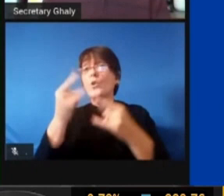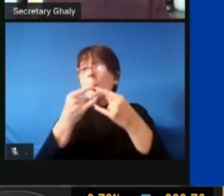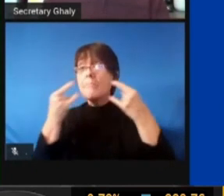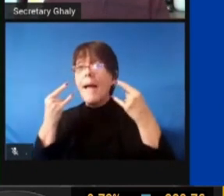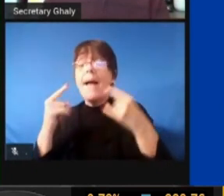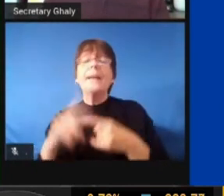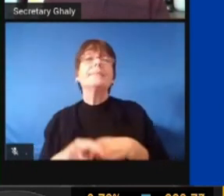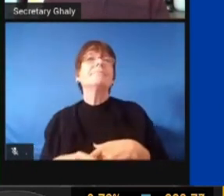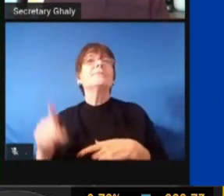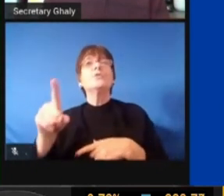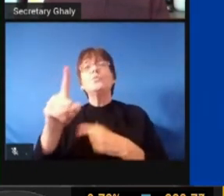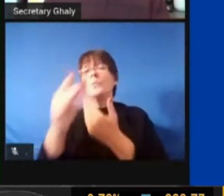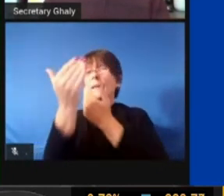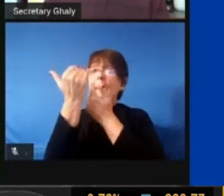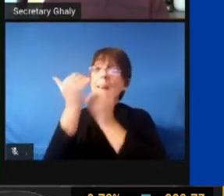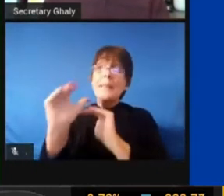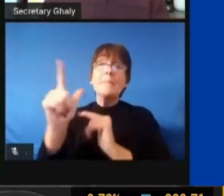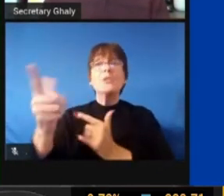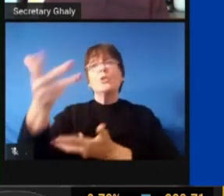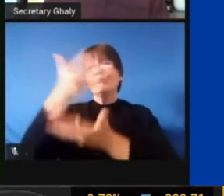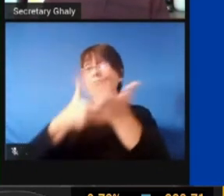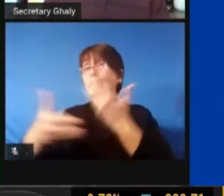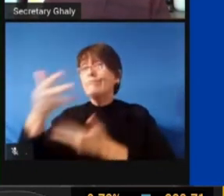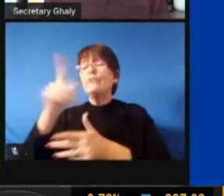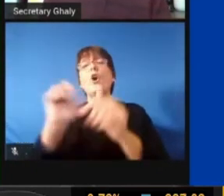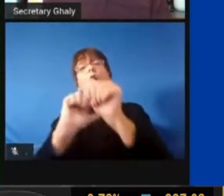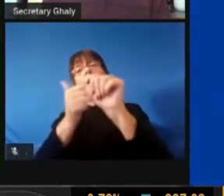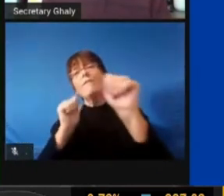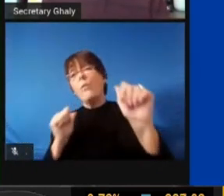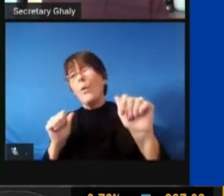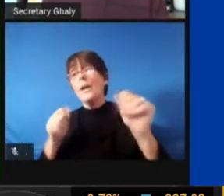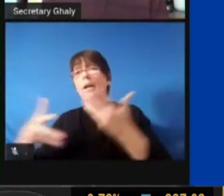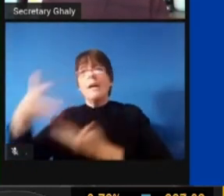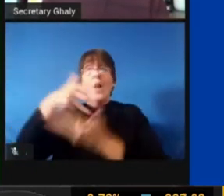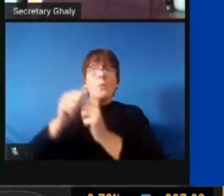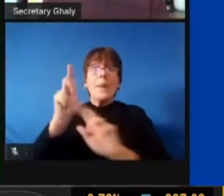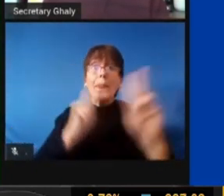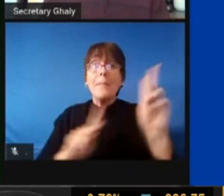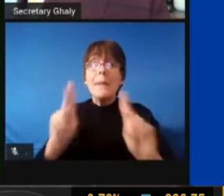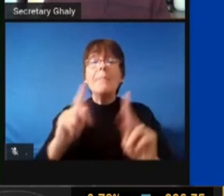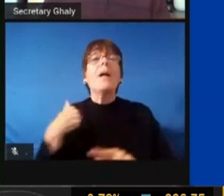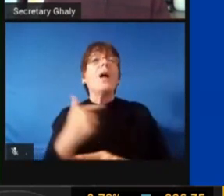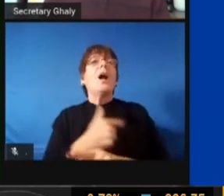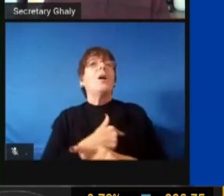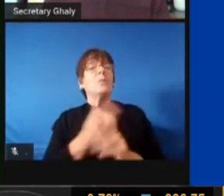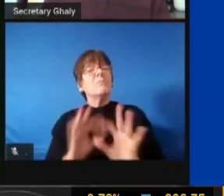TREMENDOUS THINGS TO DECREASE ITS MISSION. MANY OF US WORE OUR FACE COVERINGS WE HAVE LIMITED OUR